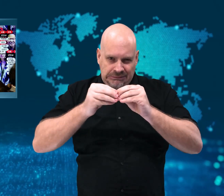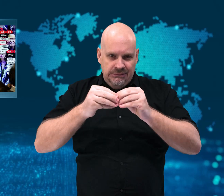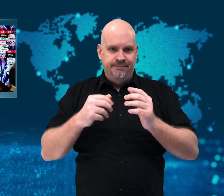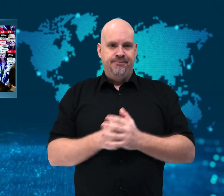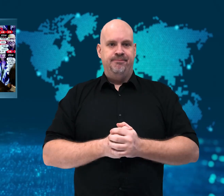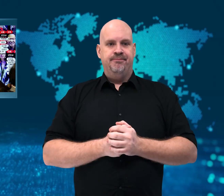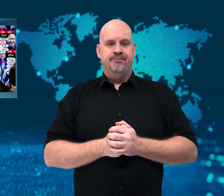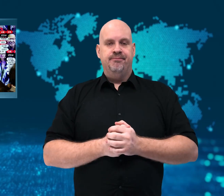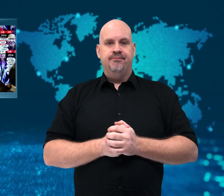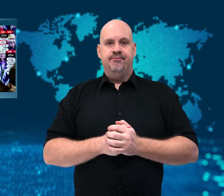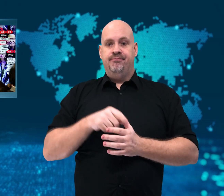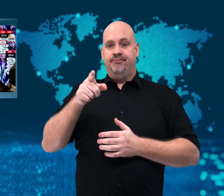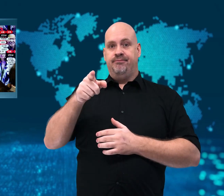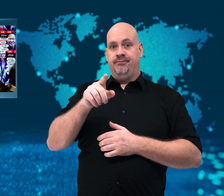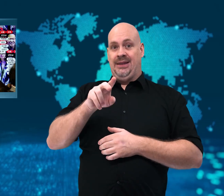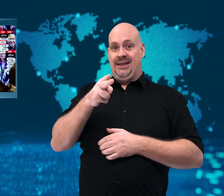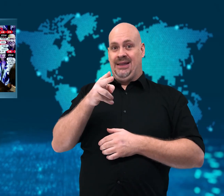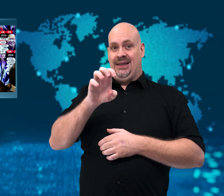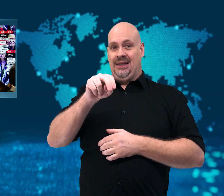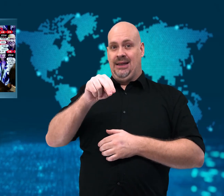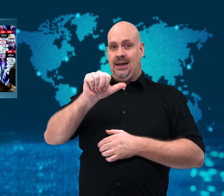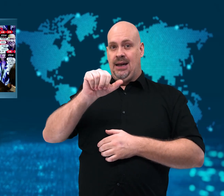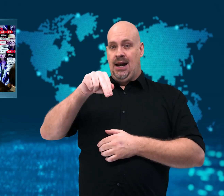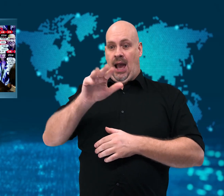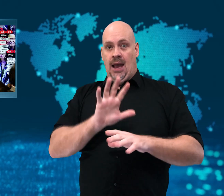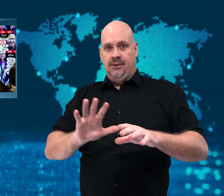into three categories.